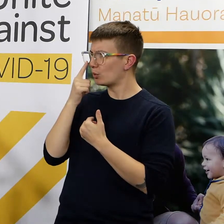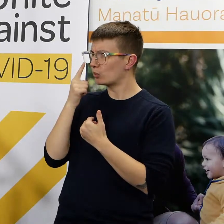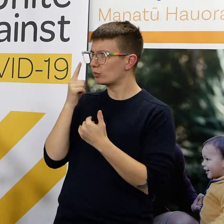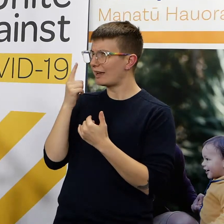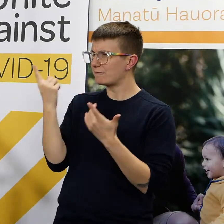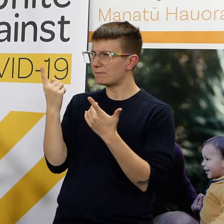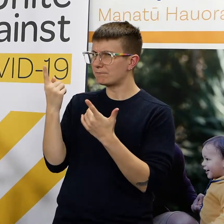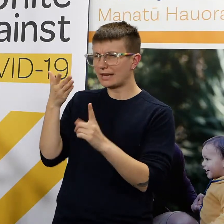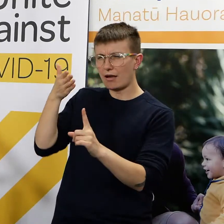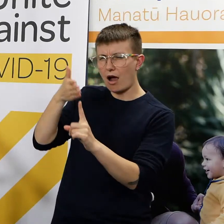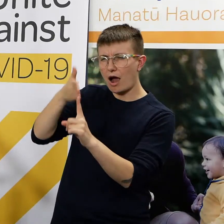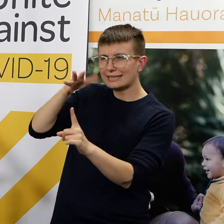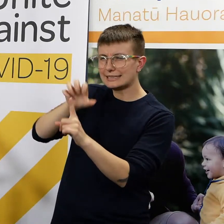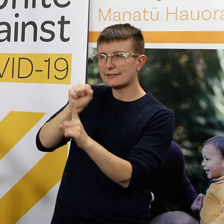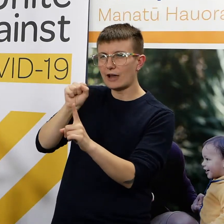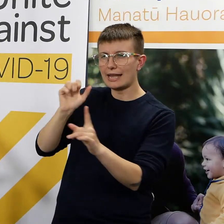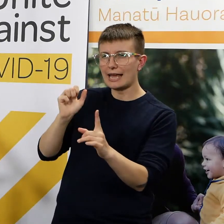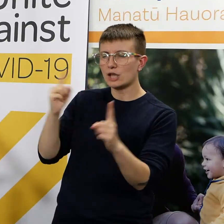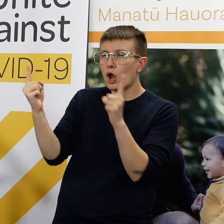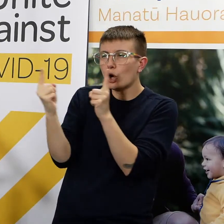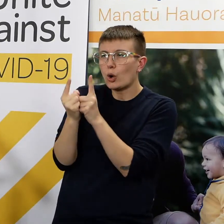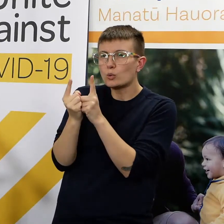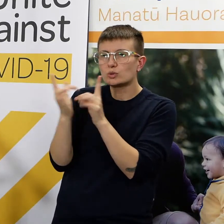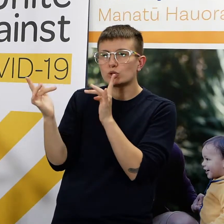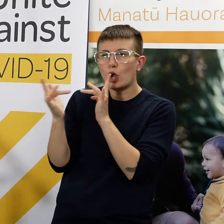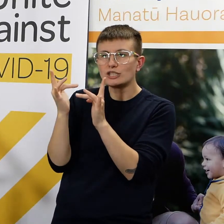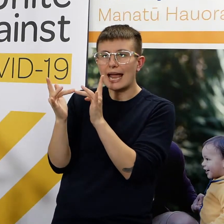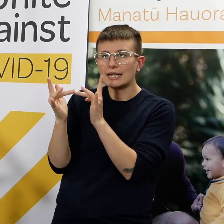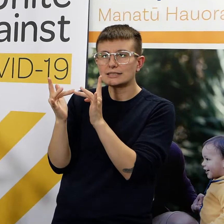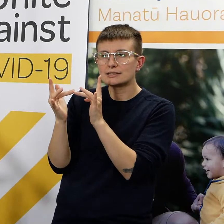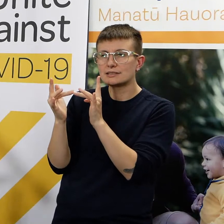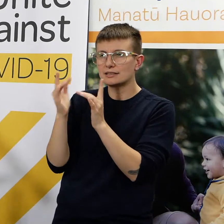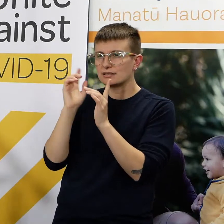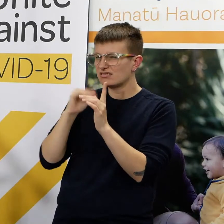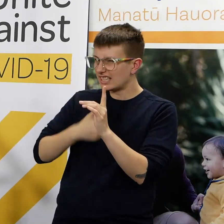In close contact here in the community, is just the one family member.